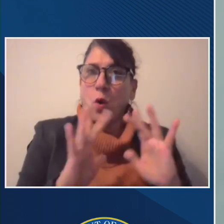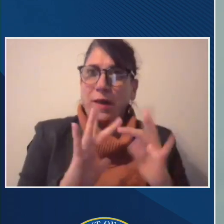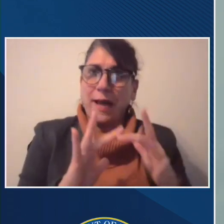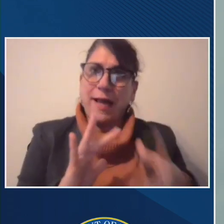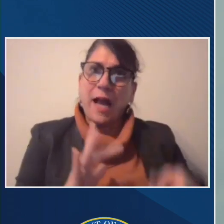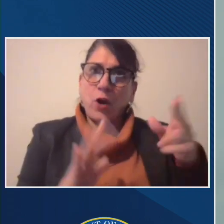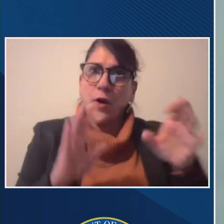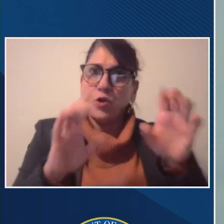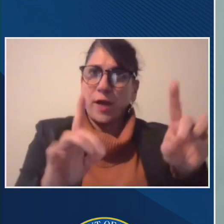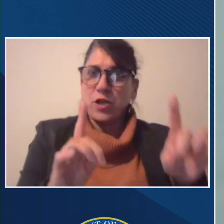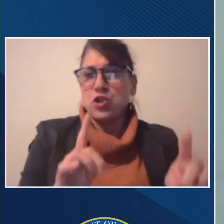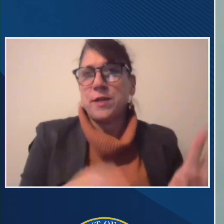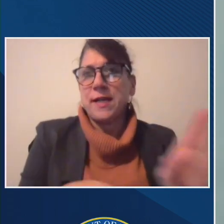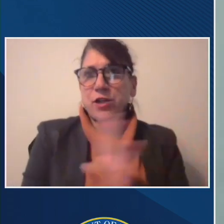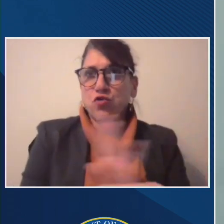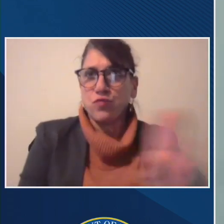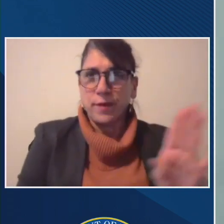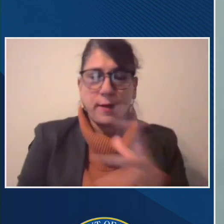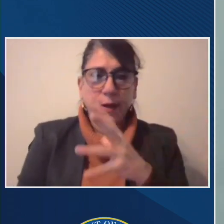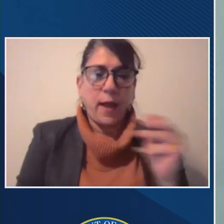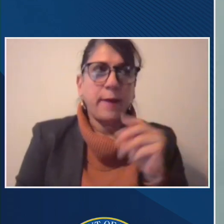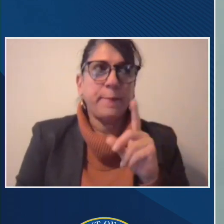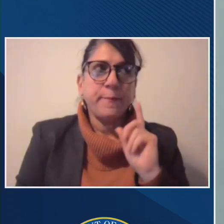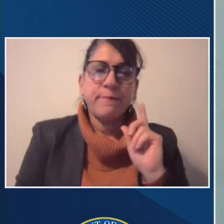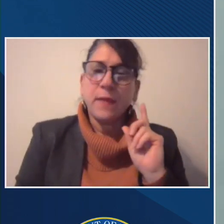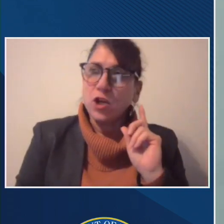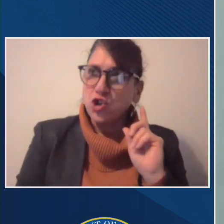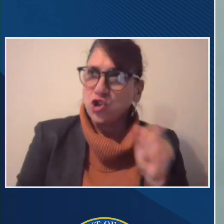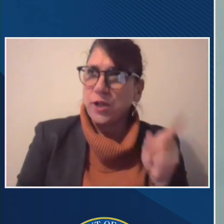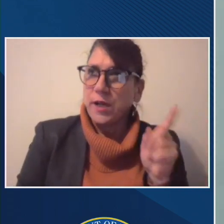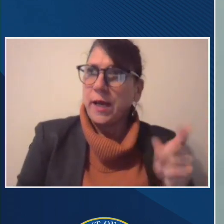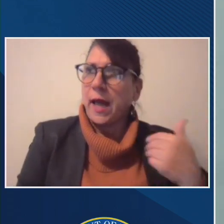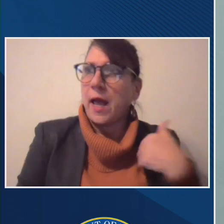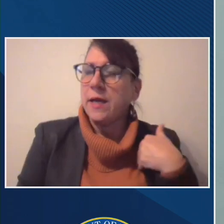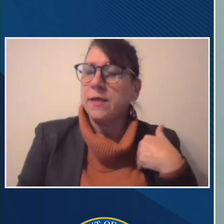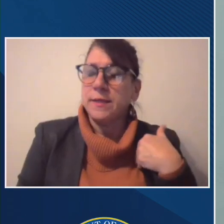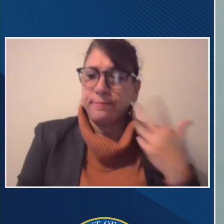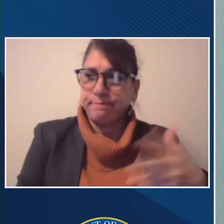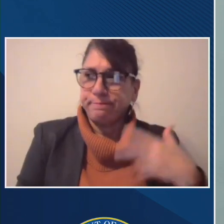And she has a lot of research and advocacy